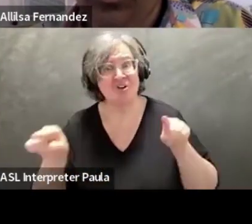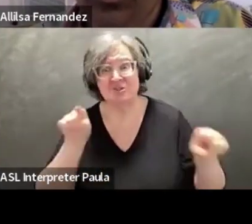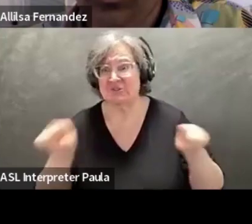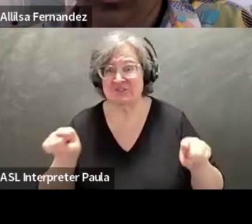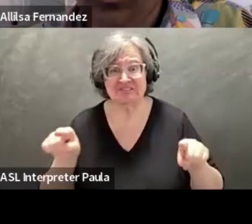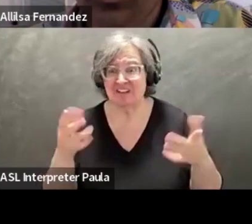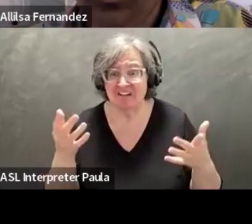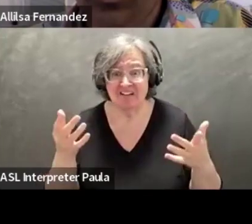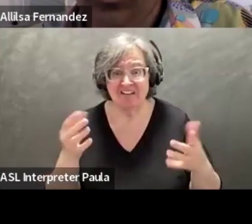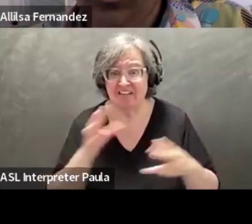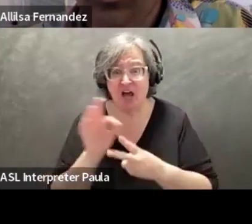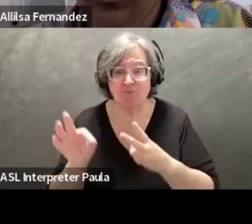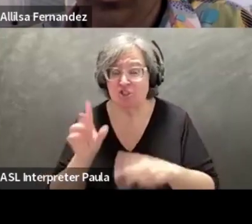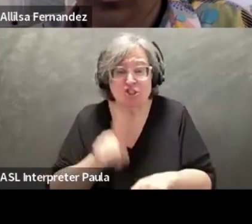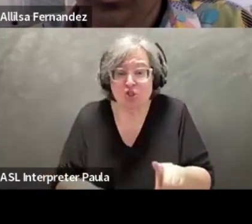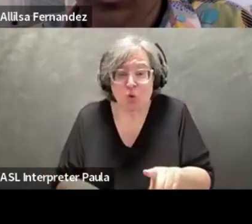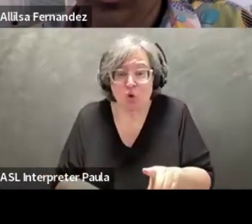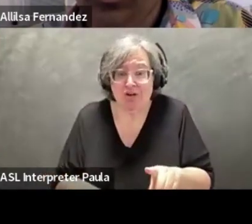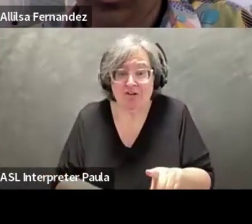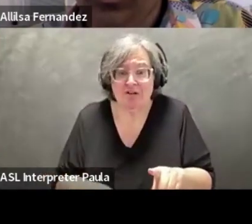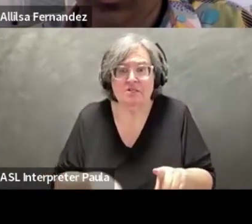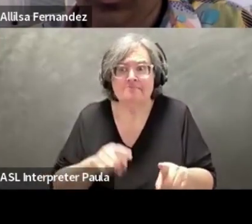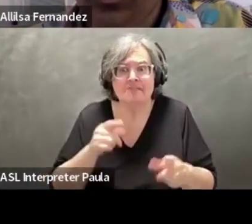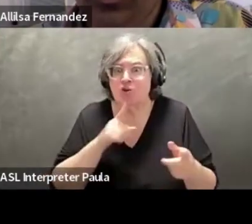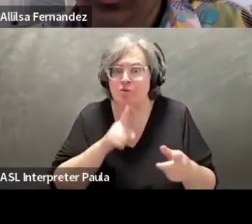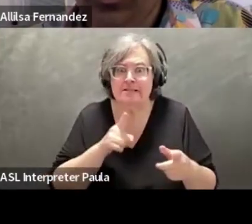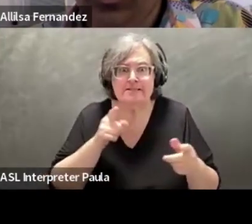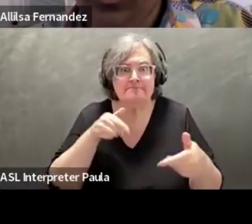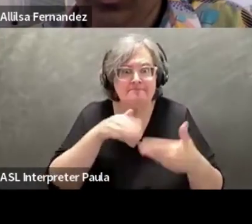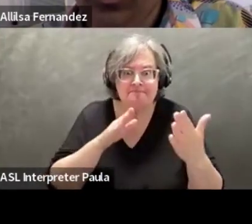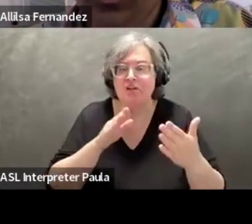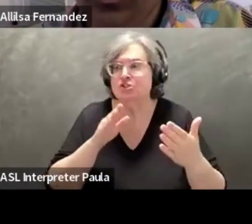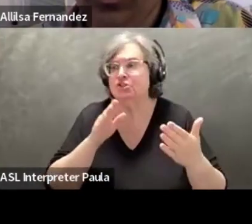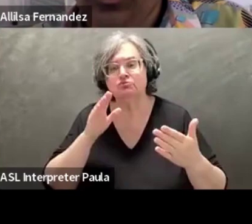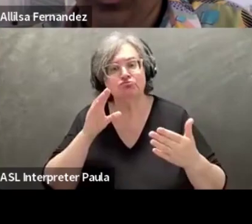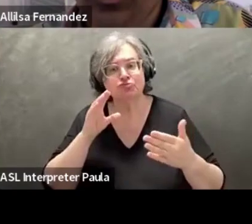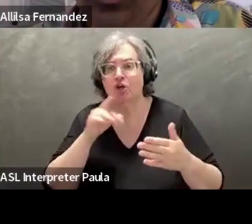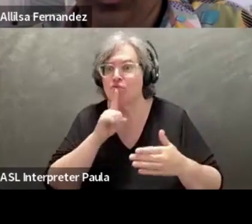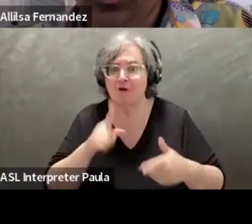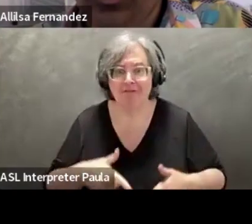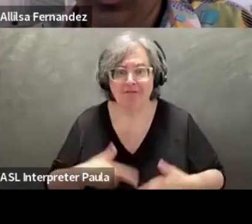to even deal with reality of life. But now, as you get a little older, it's acceptable to, you know, to express